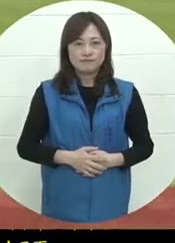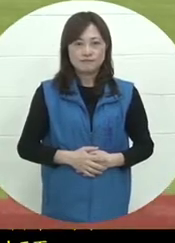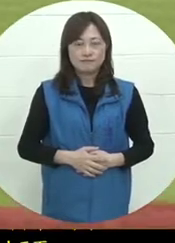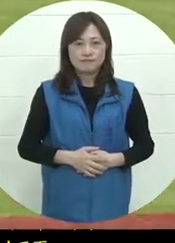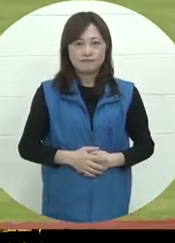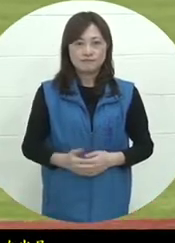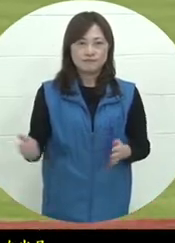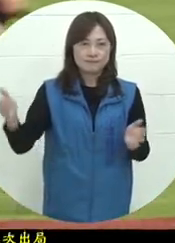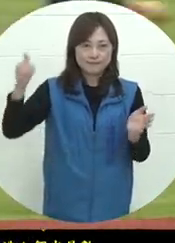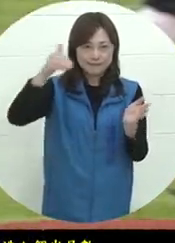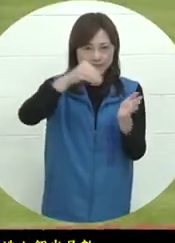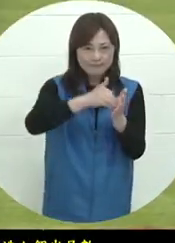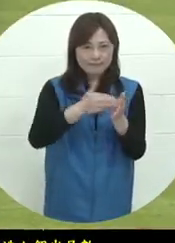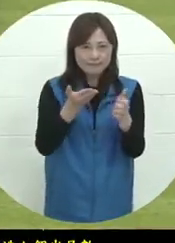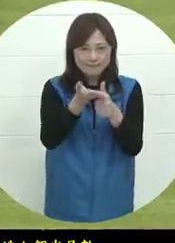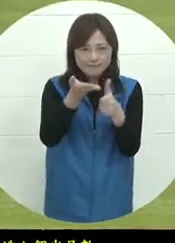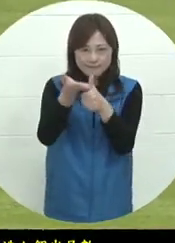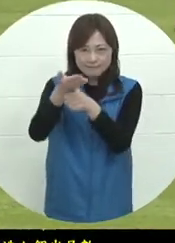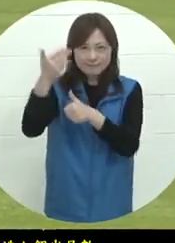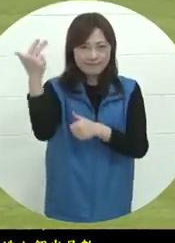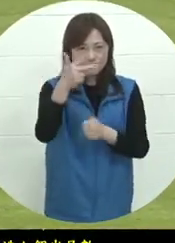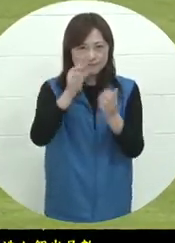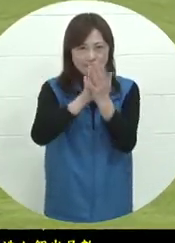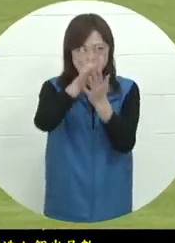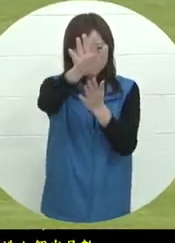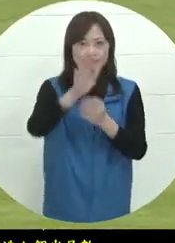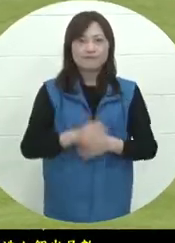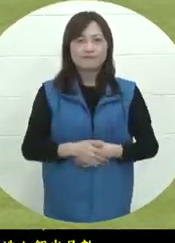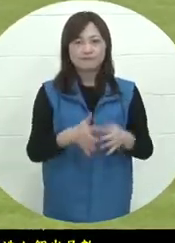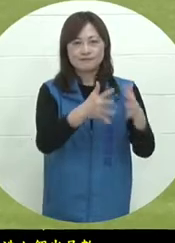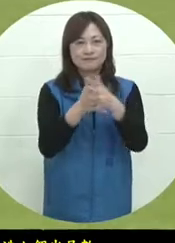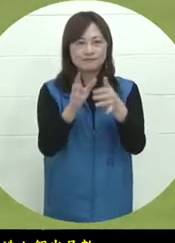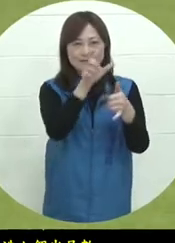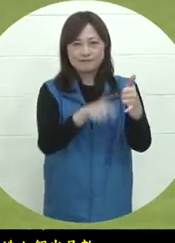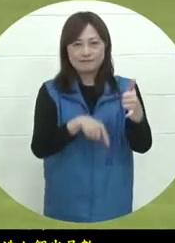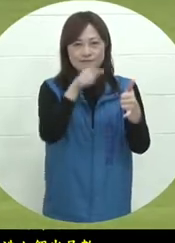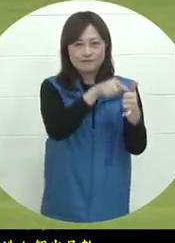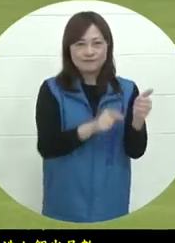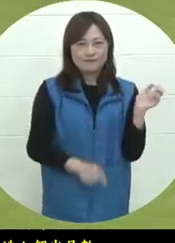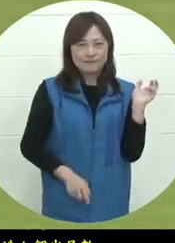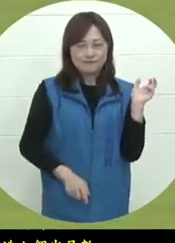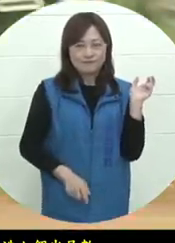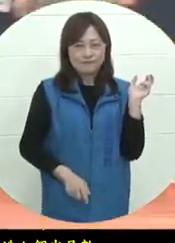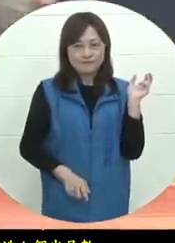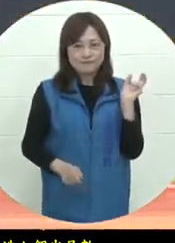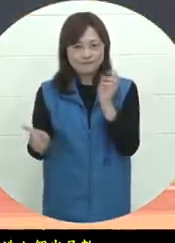Finally, after 7 counts, Anderson hit an Anda in the center field